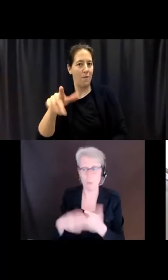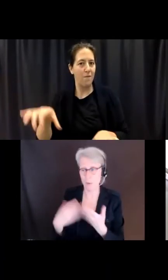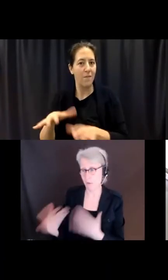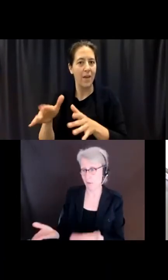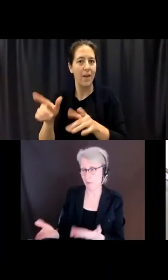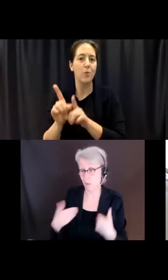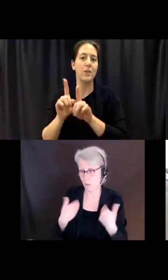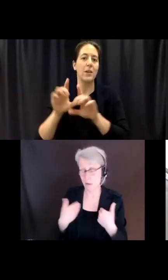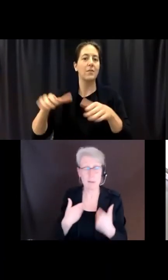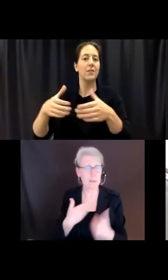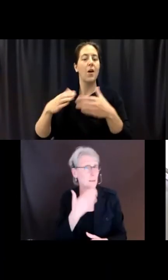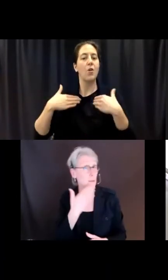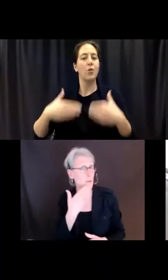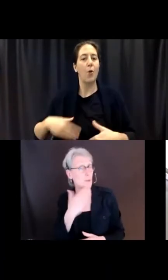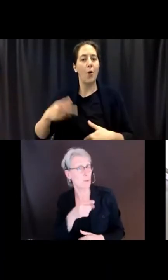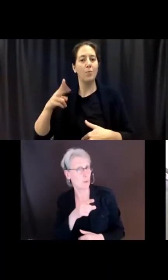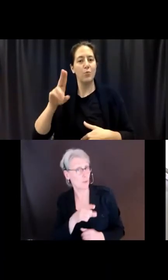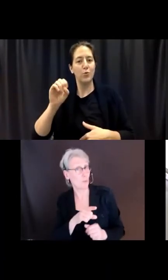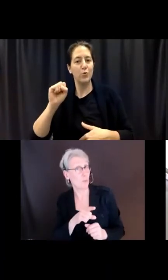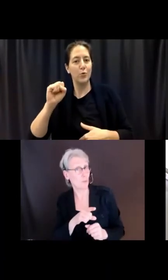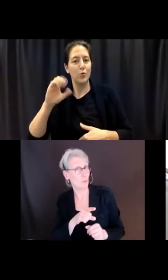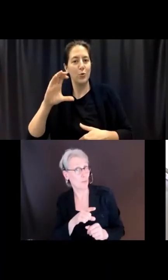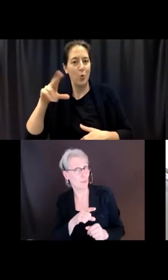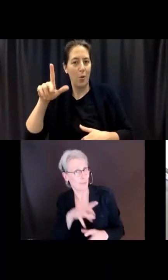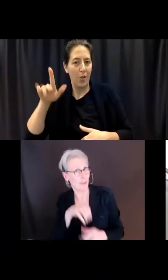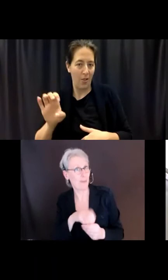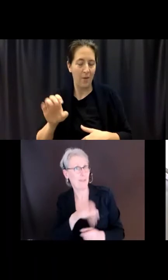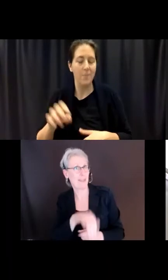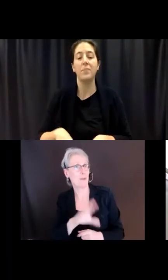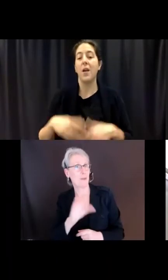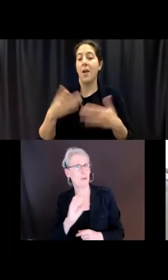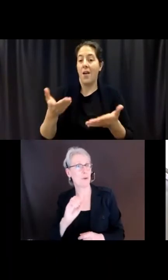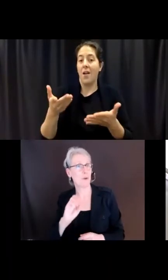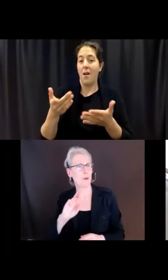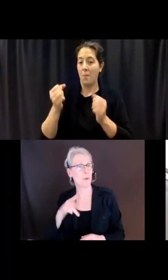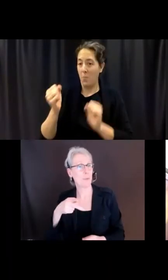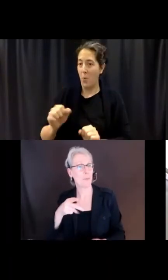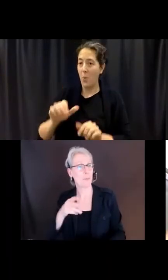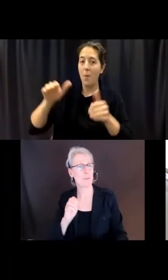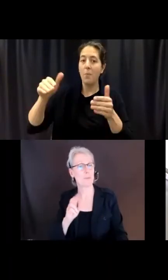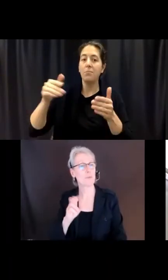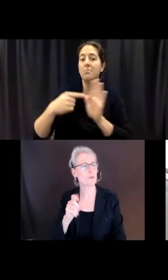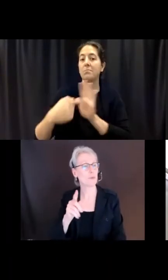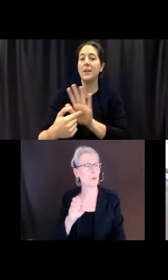YOU DO THAT WITH CORPUSCULE. I'M GOING TO INVITE YOU NOW TO SHOW THE NEXT VIDEO. SO